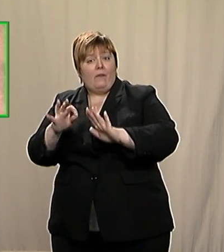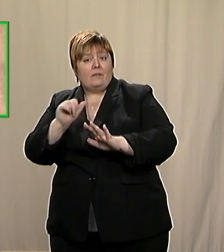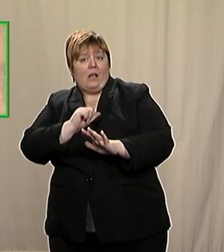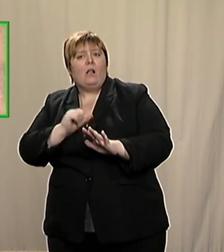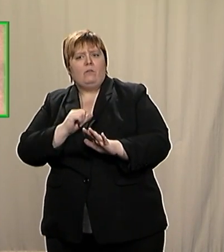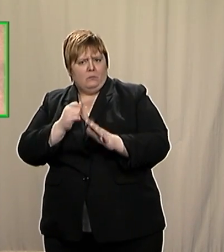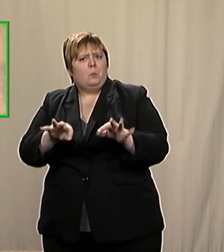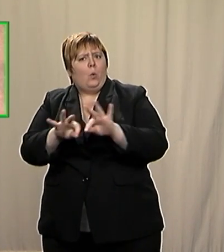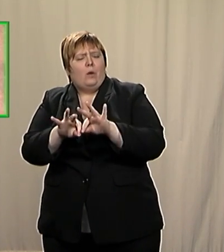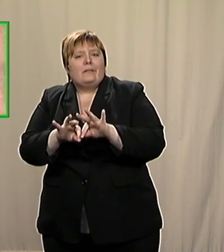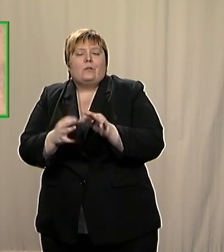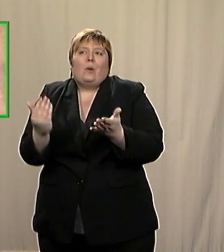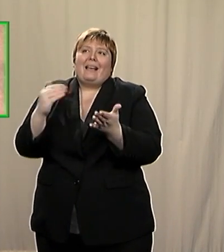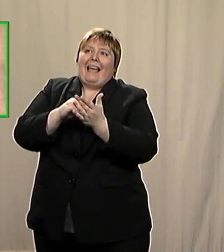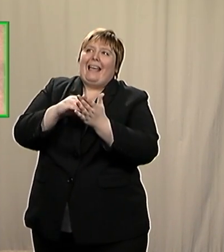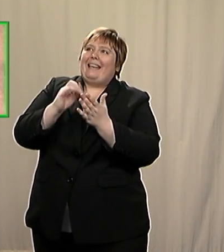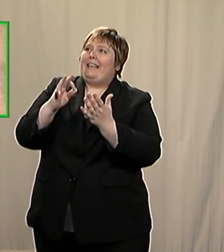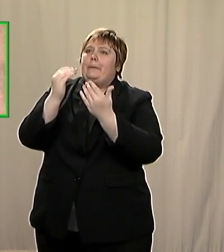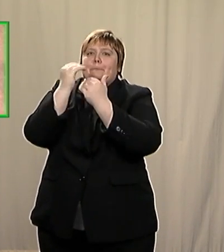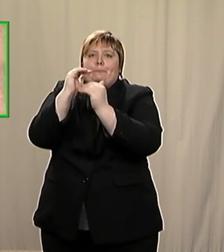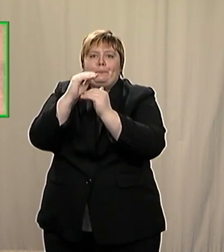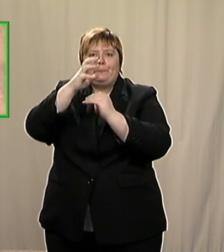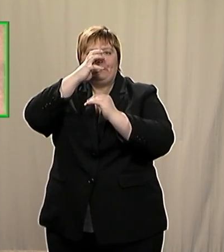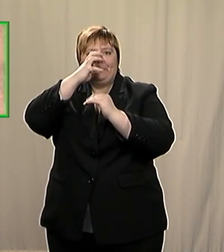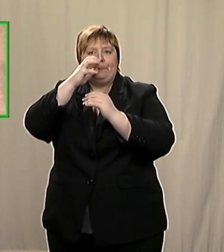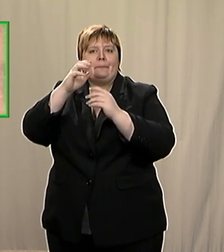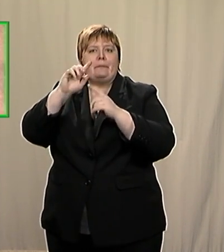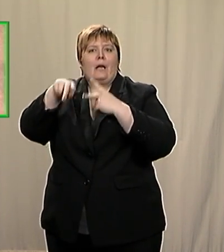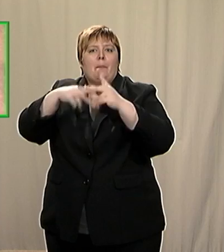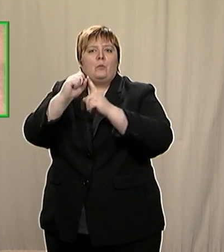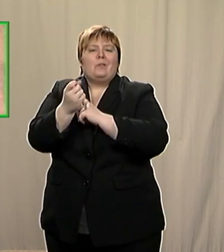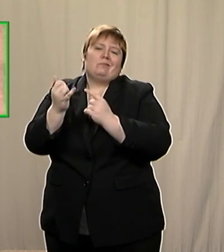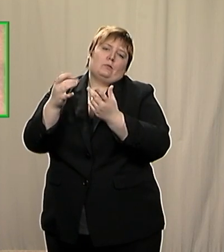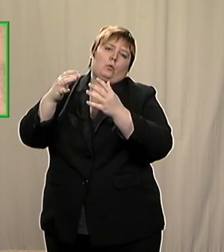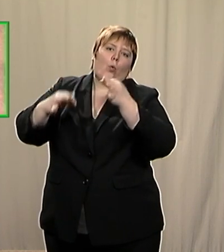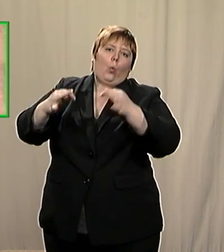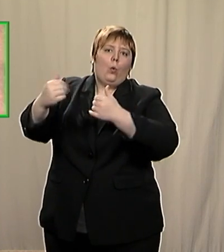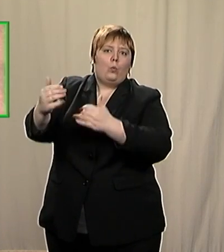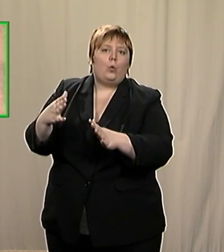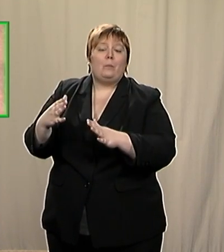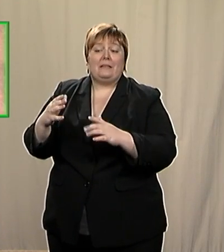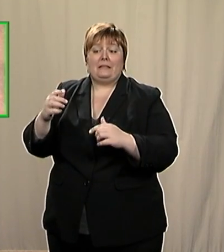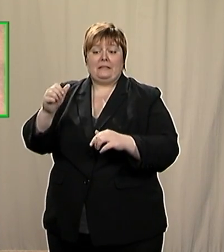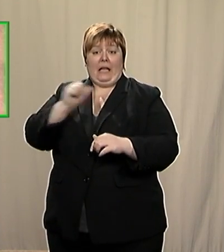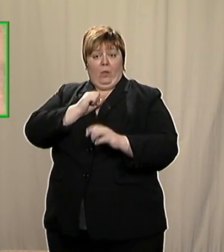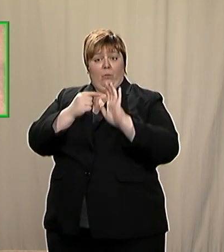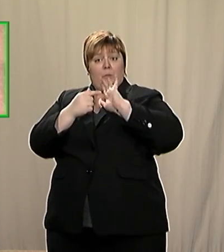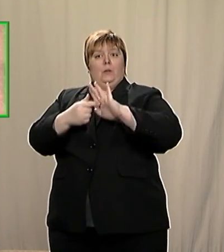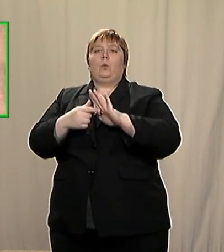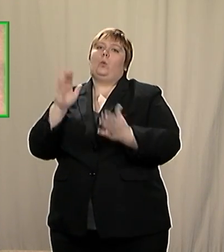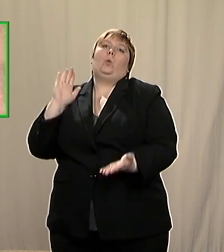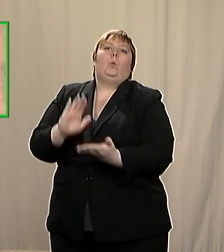In constrained situations, like a courtroom, the presentation of the interpreter is going to be very minimal.